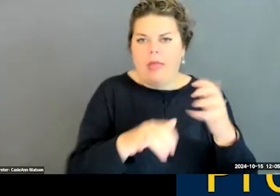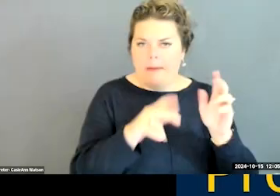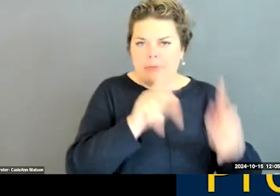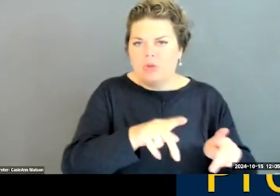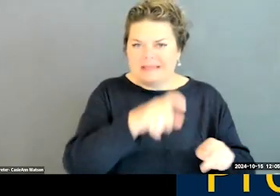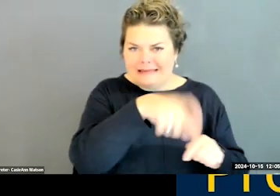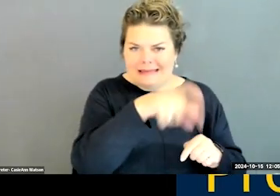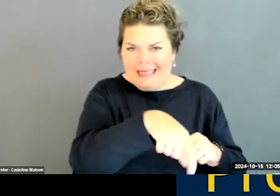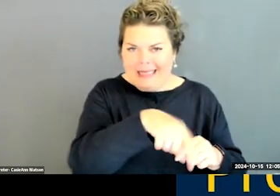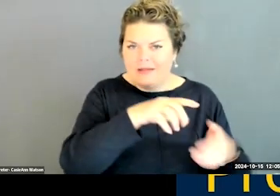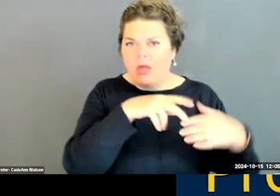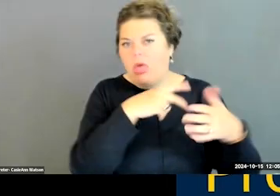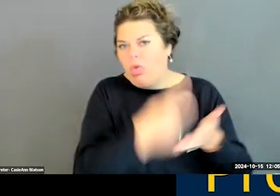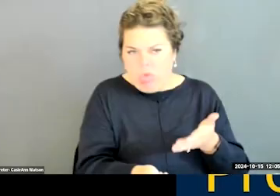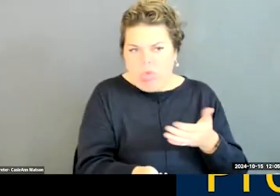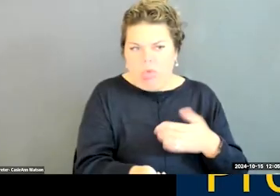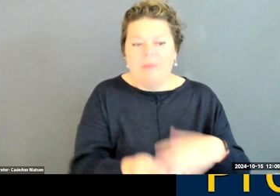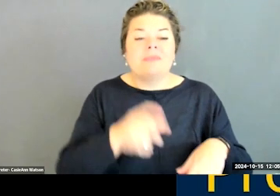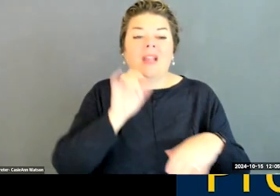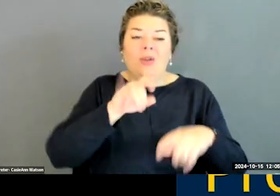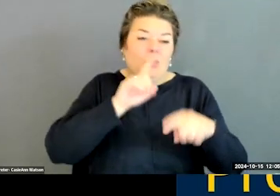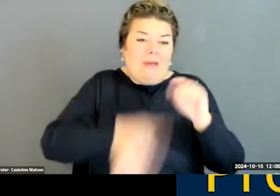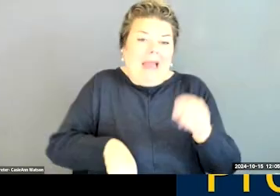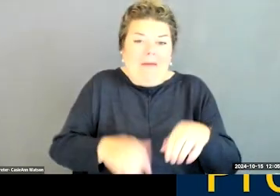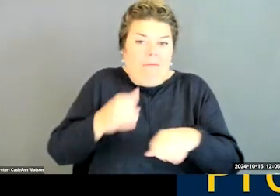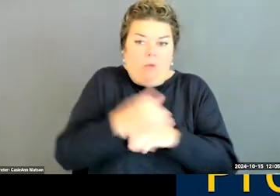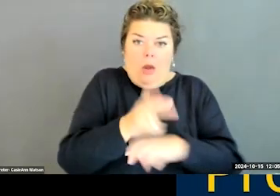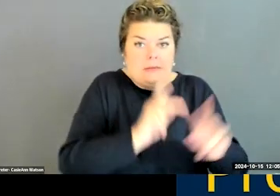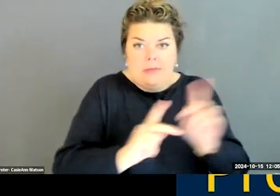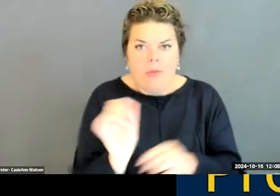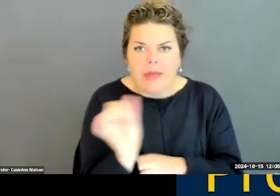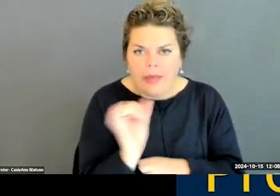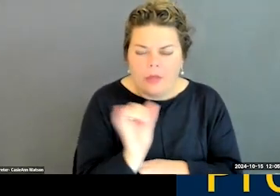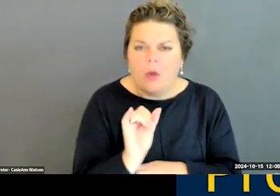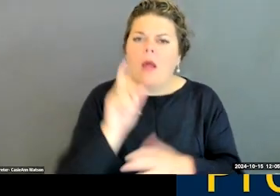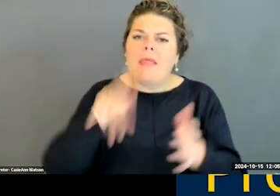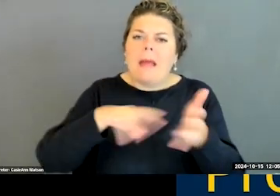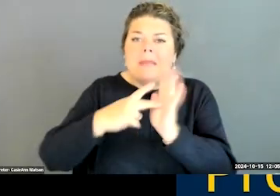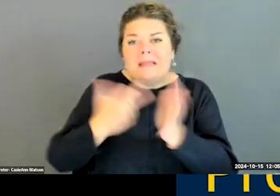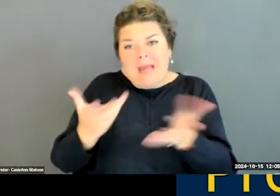that screens out individuals with disabilities. This could be through the employment process